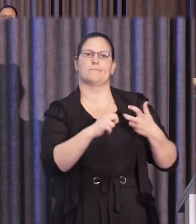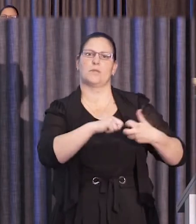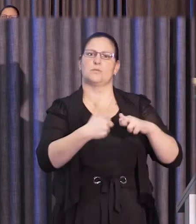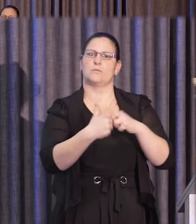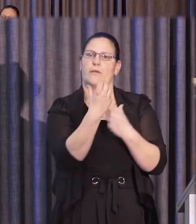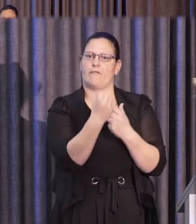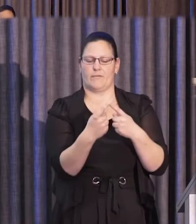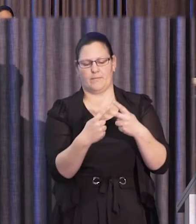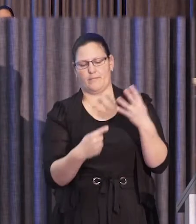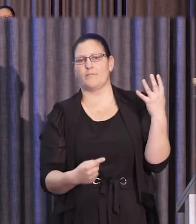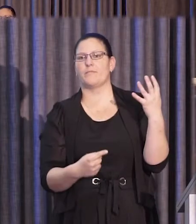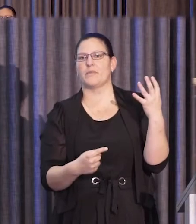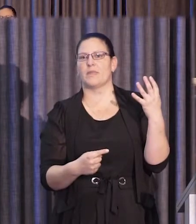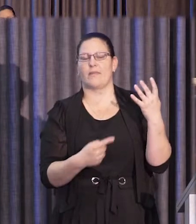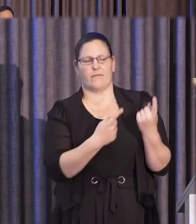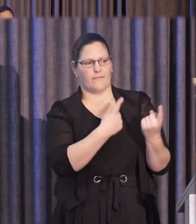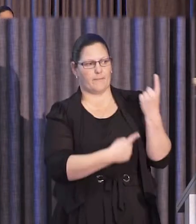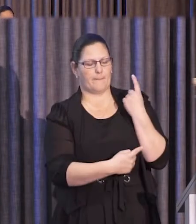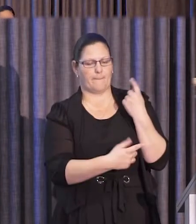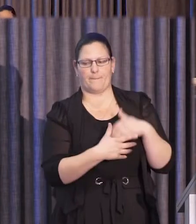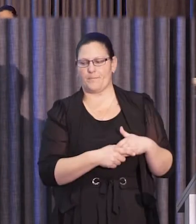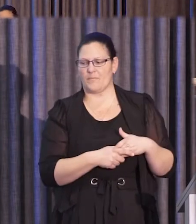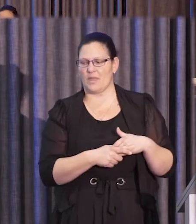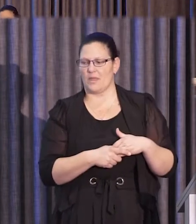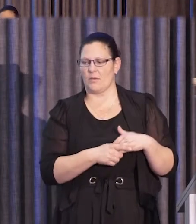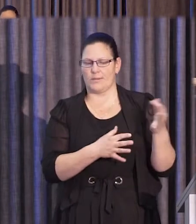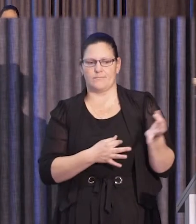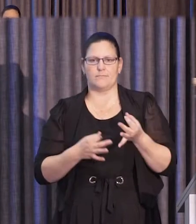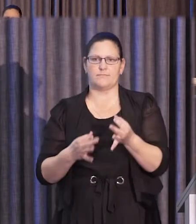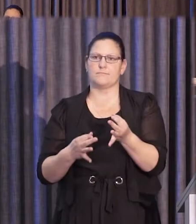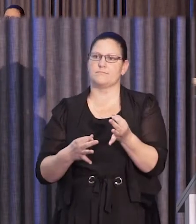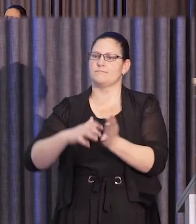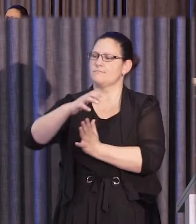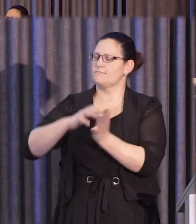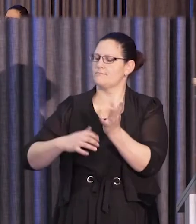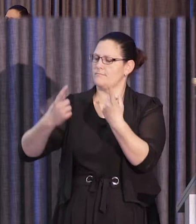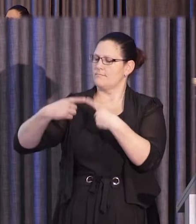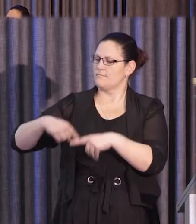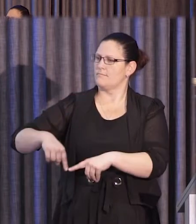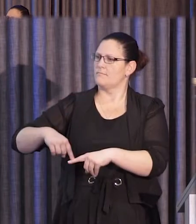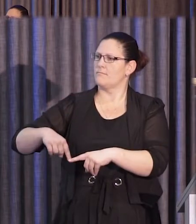that we've used for the paper for government. And we're putting that paper together, and we will be putting it out to the minister